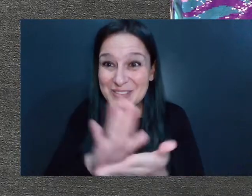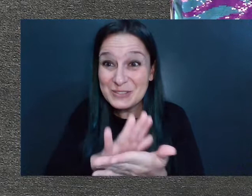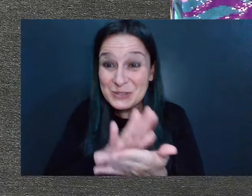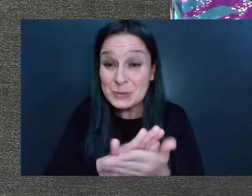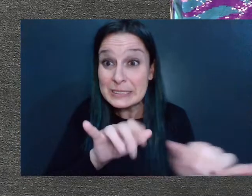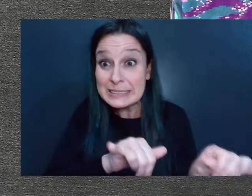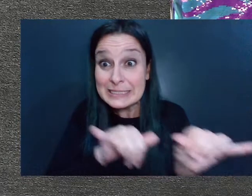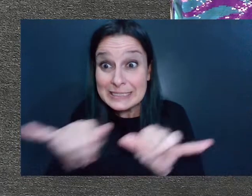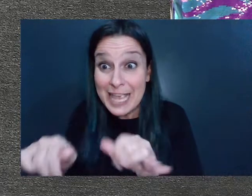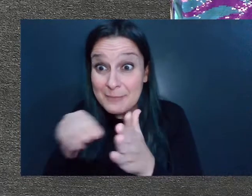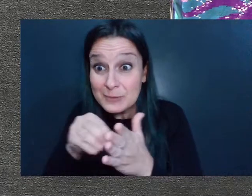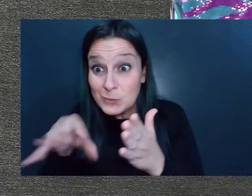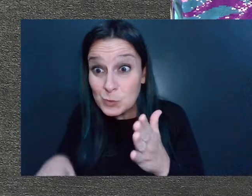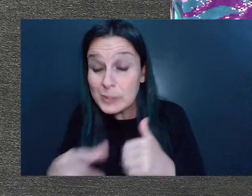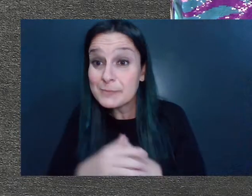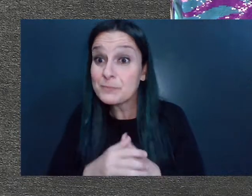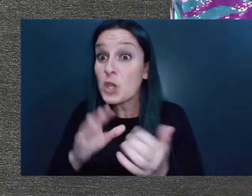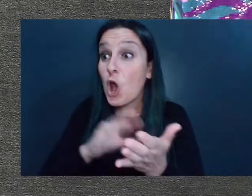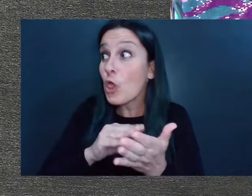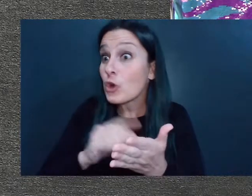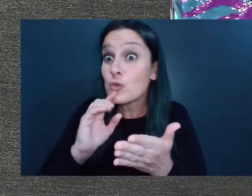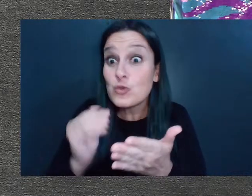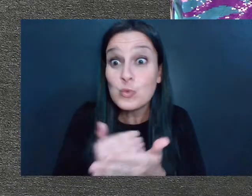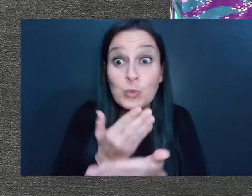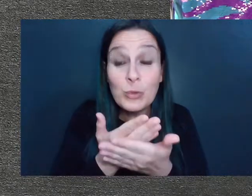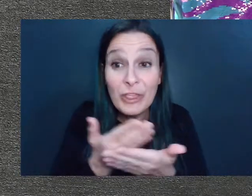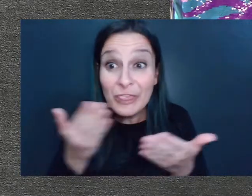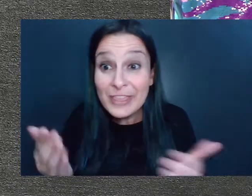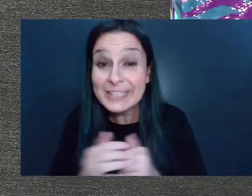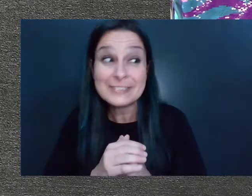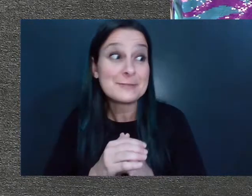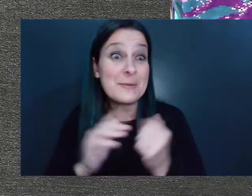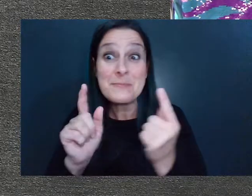We get to learn new things and meet new friends